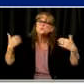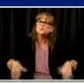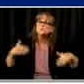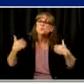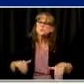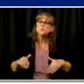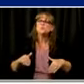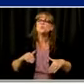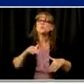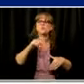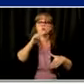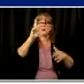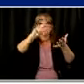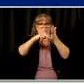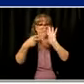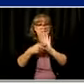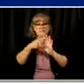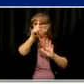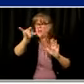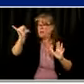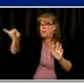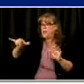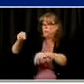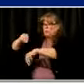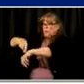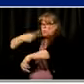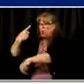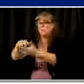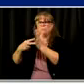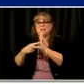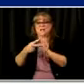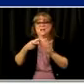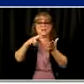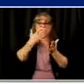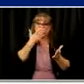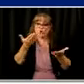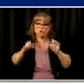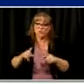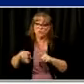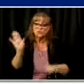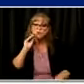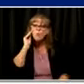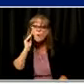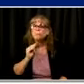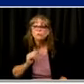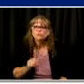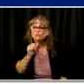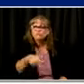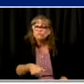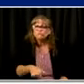don't and then uh they they they they may or may not even make it out at all uh when they have the